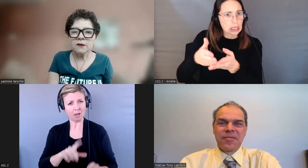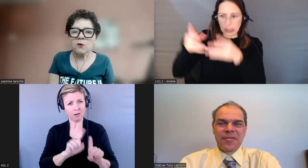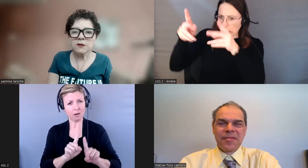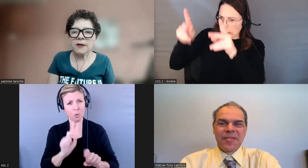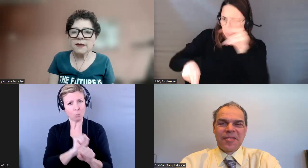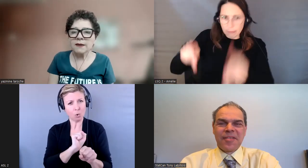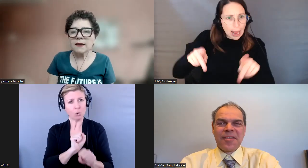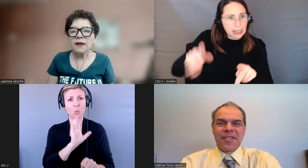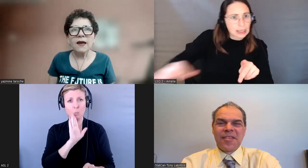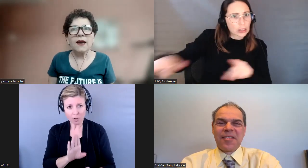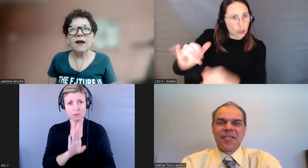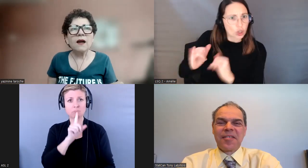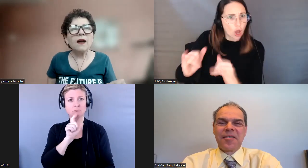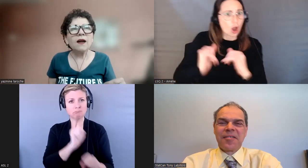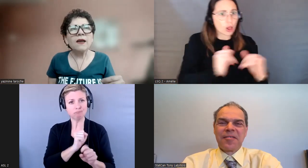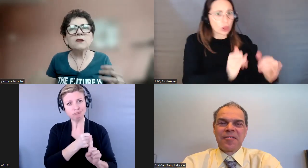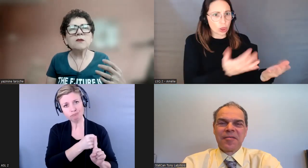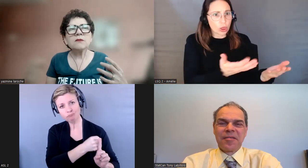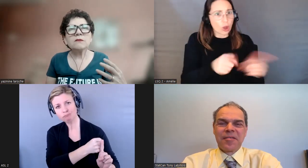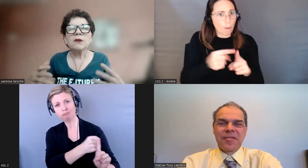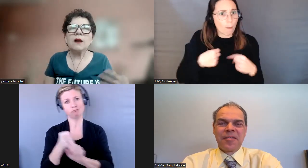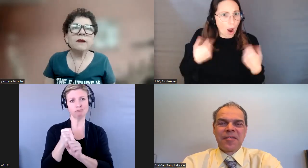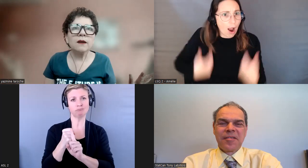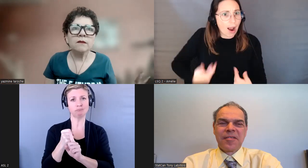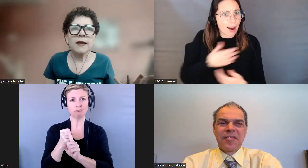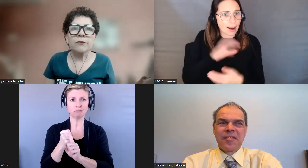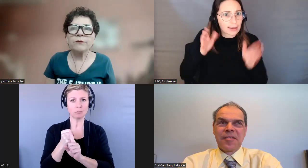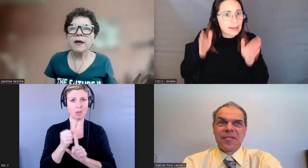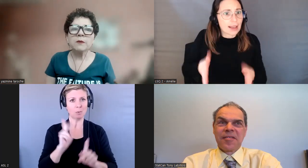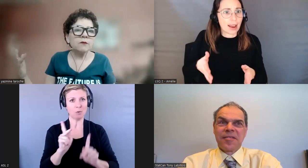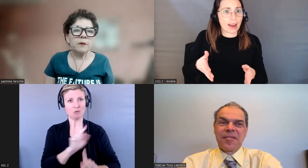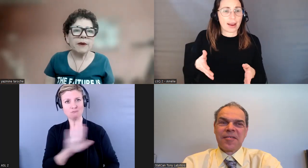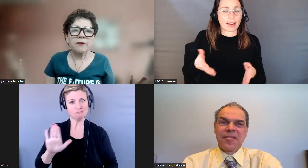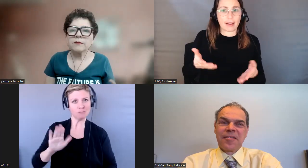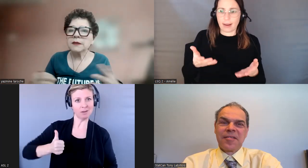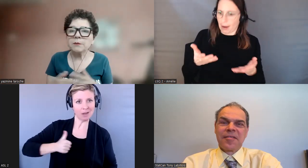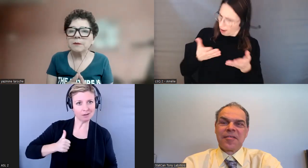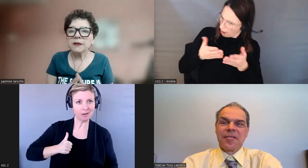of our uh of the Canadian people